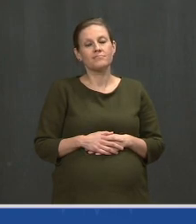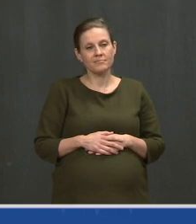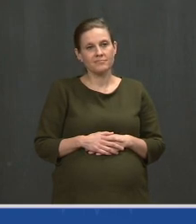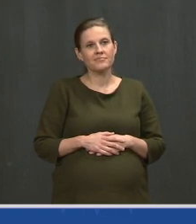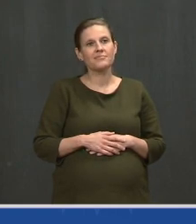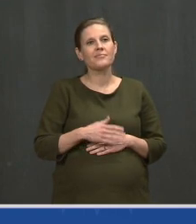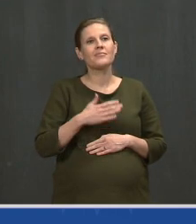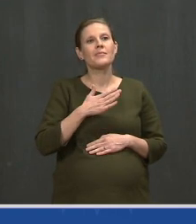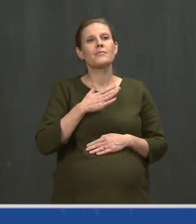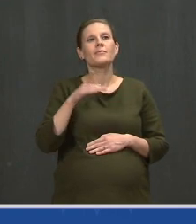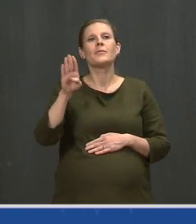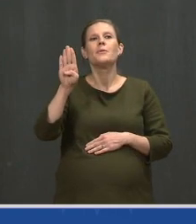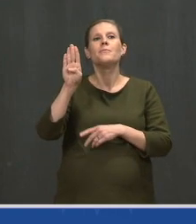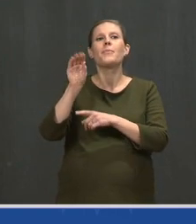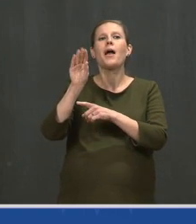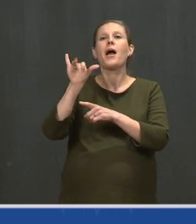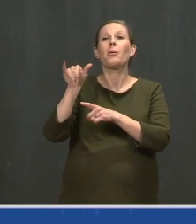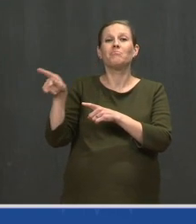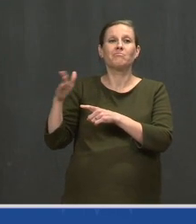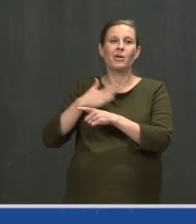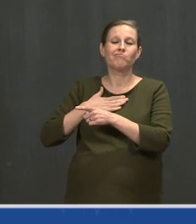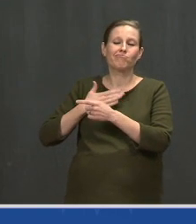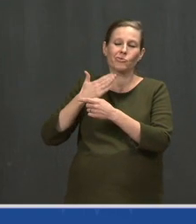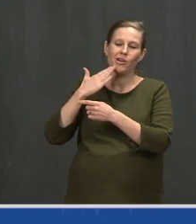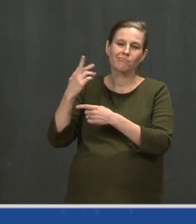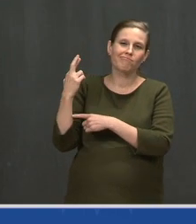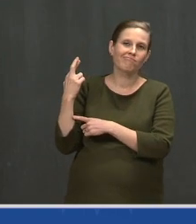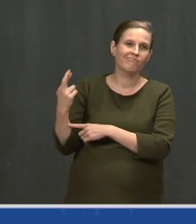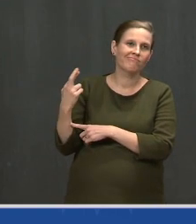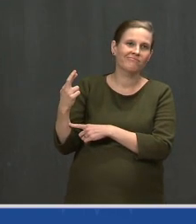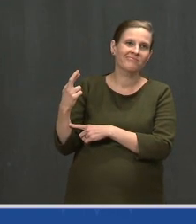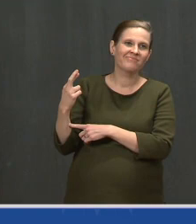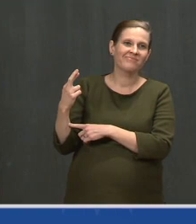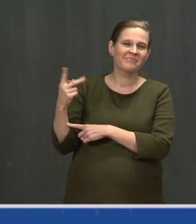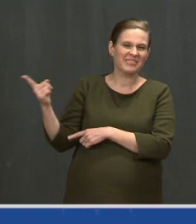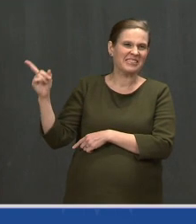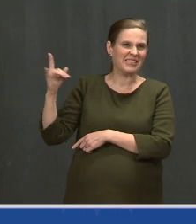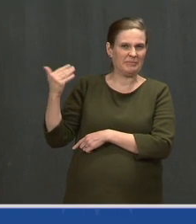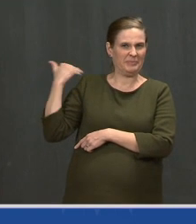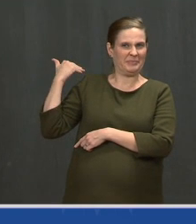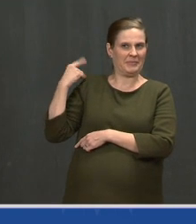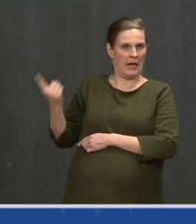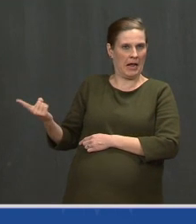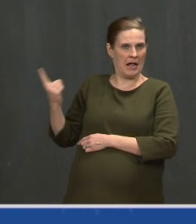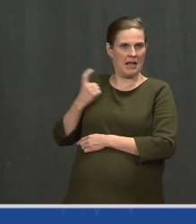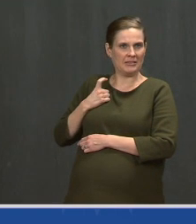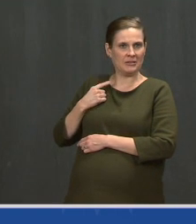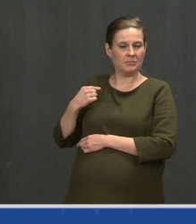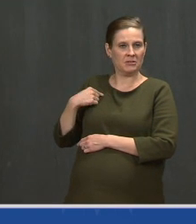he asked me back there -- he said, "Do you ever get nervous?" And I -- he said, "Because I got up this morning,